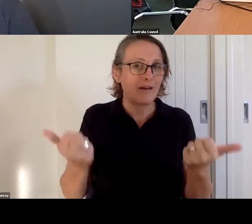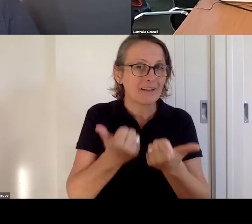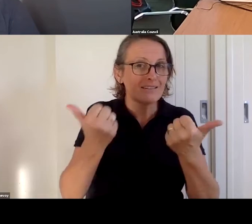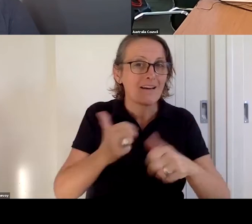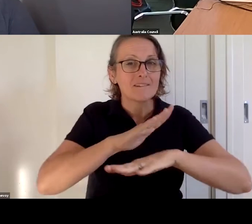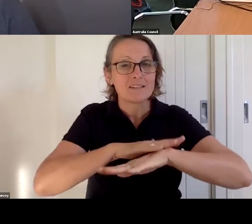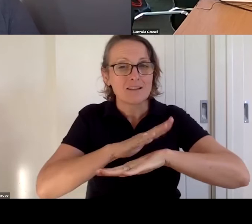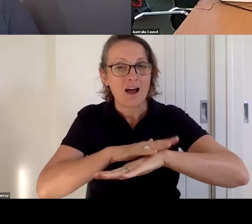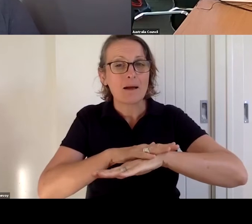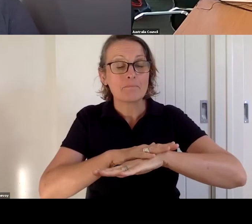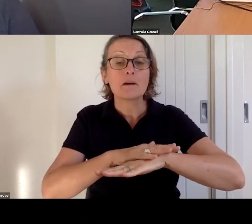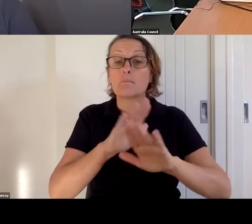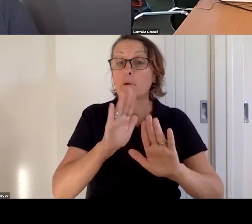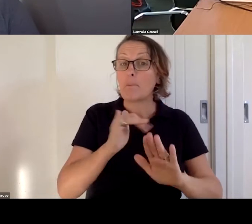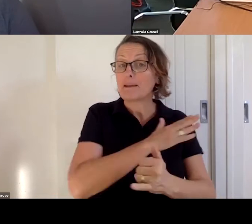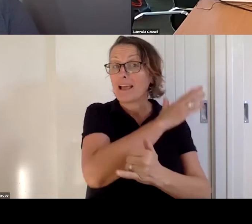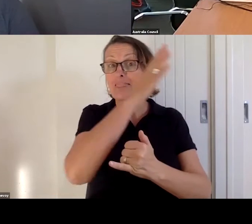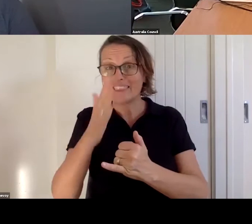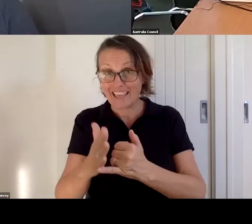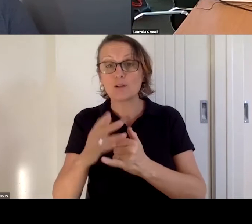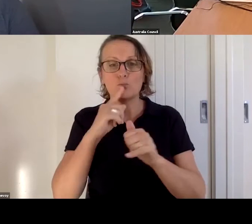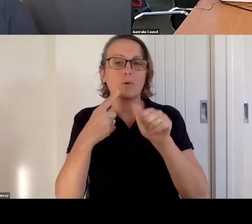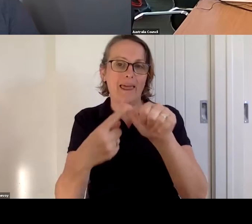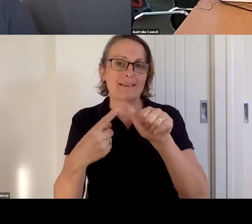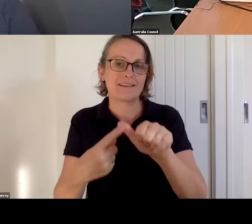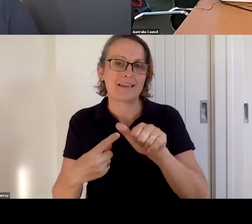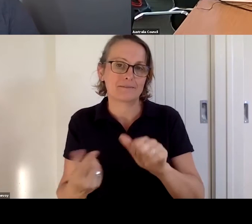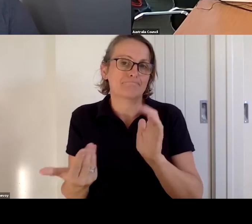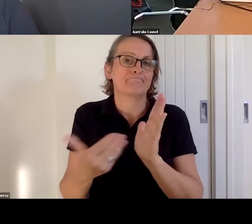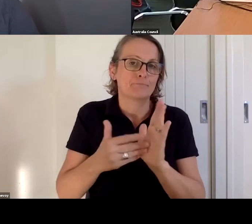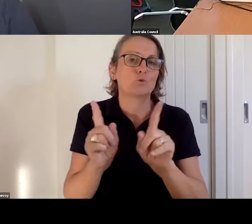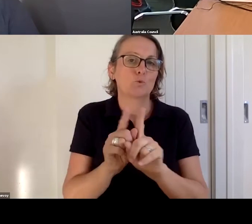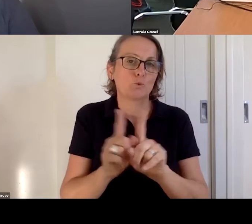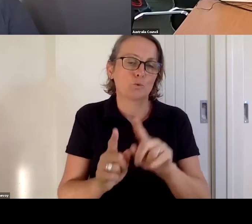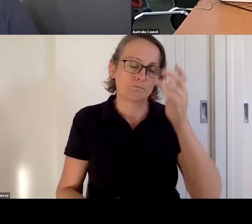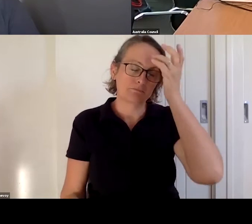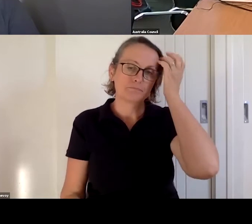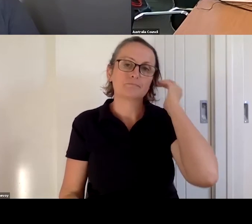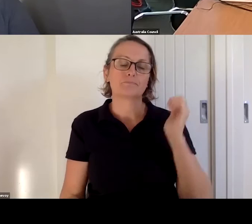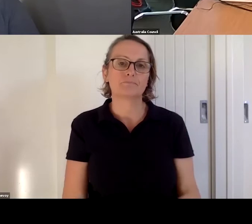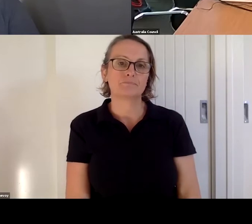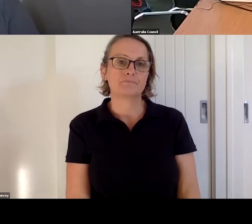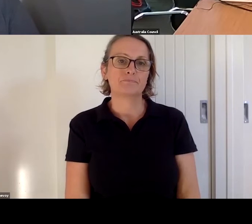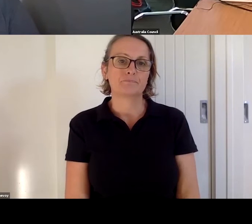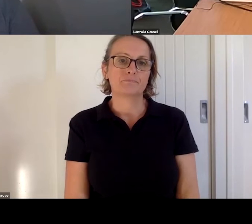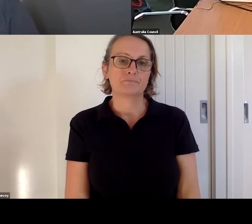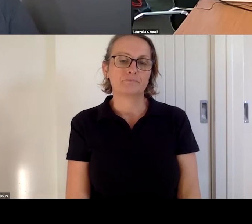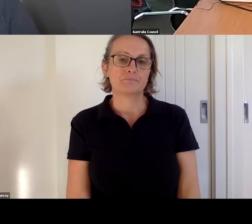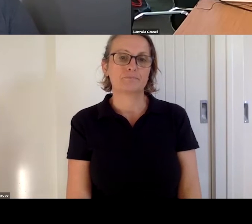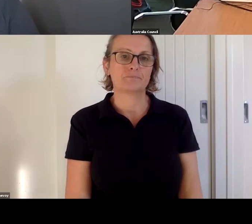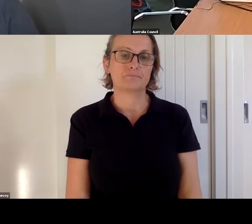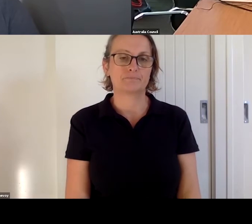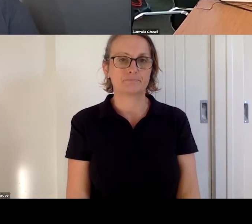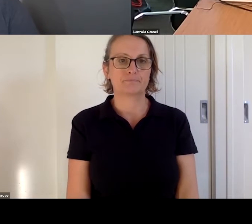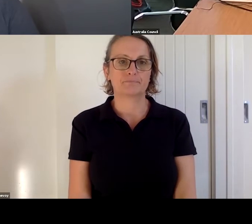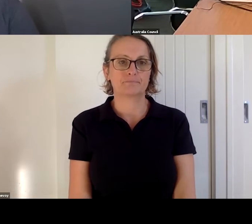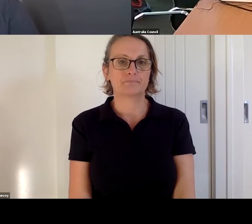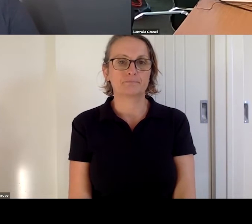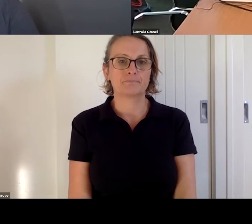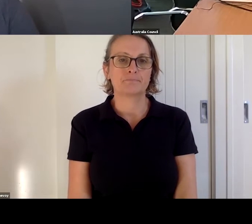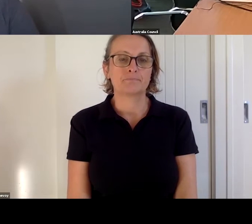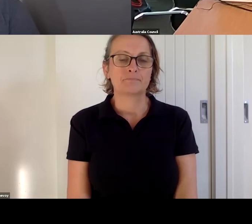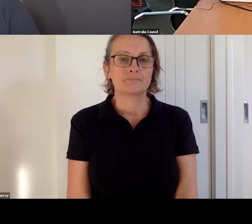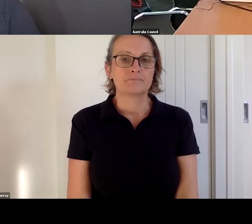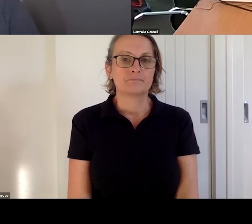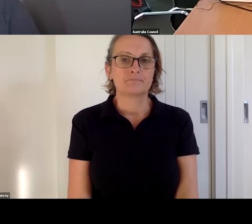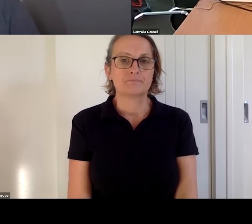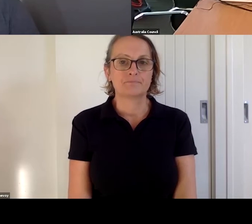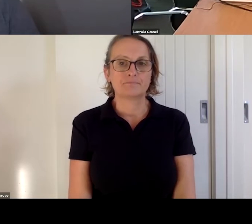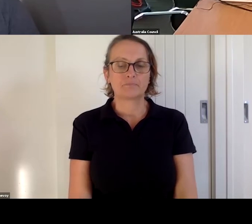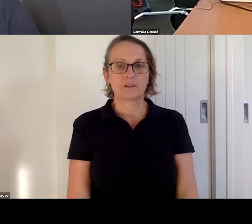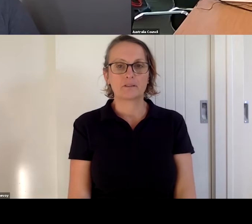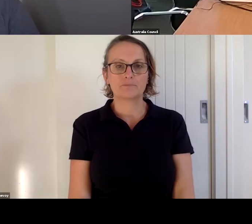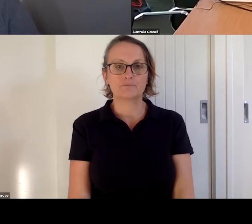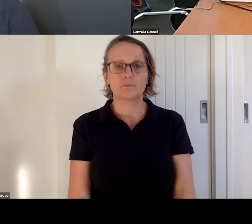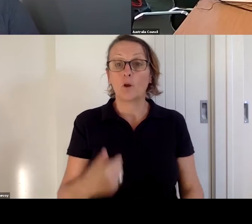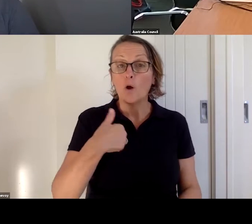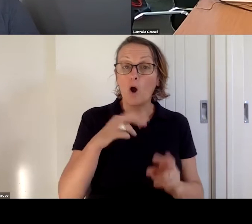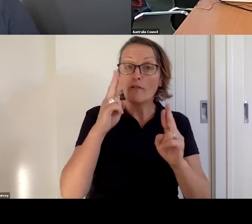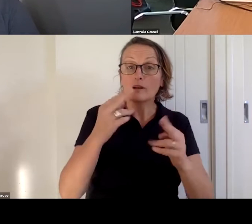some time at the end of the session that we can devoted to a Q and A. We'll keep it pretty simply.